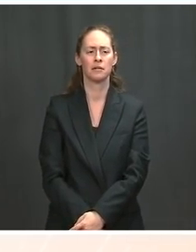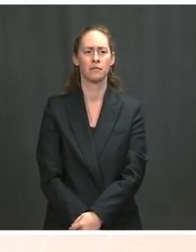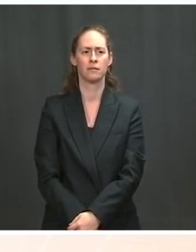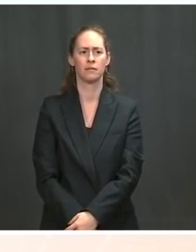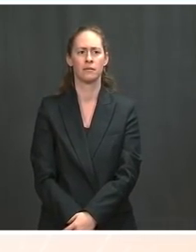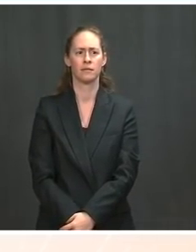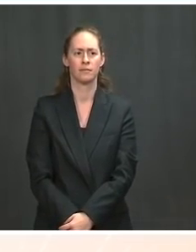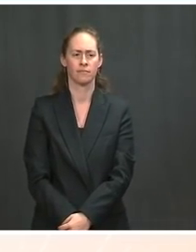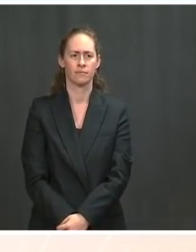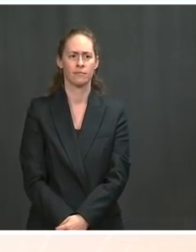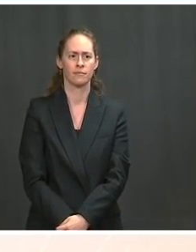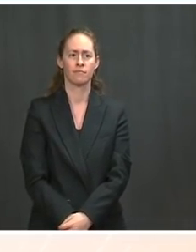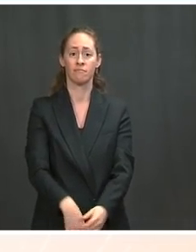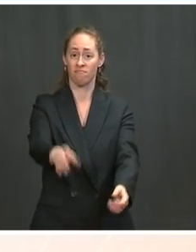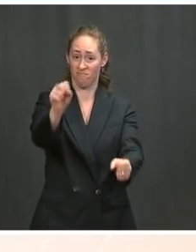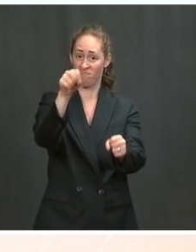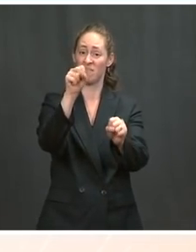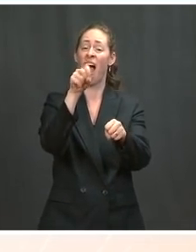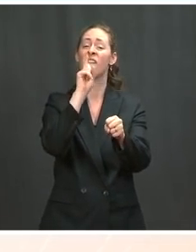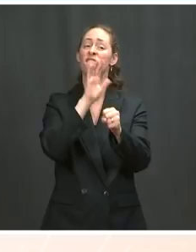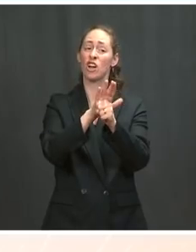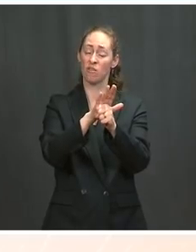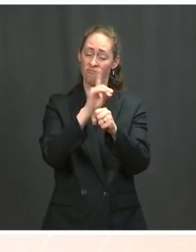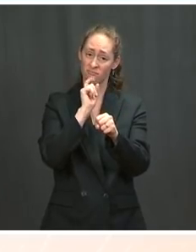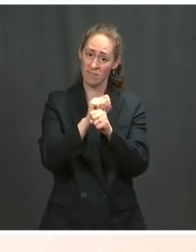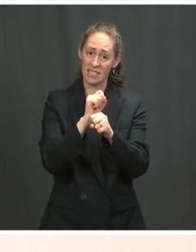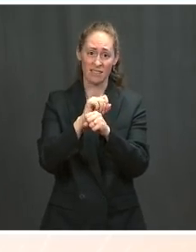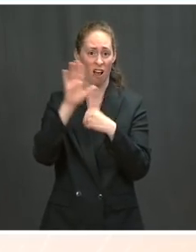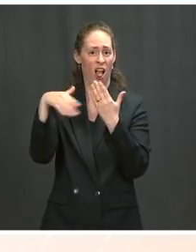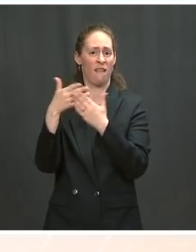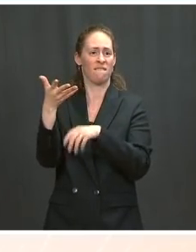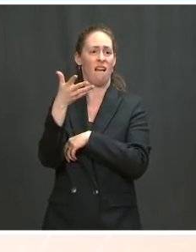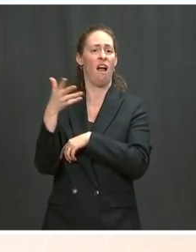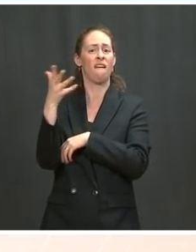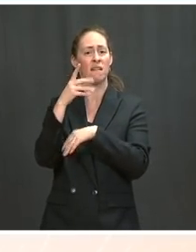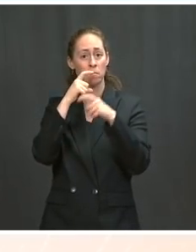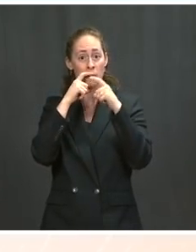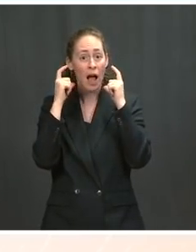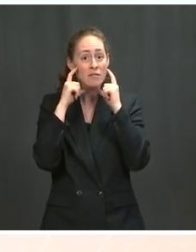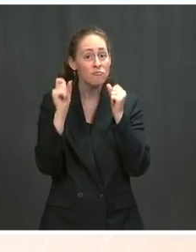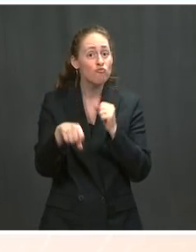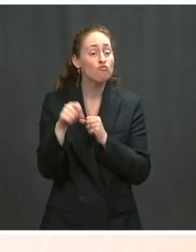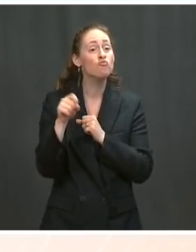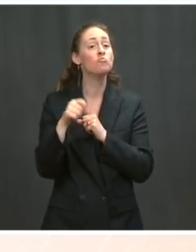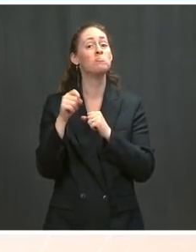I know this has ruffled the feathers of the RNC. And I'm -- always feel bad about ruffling their feathers.